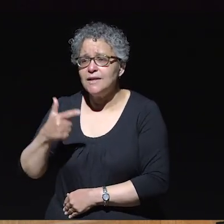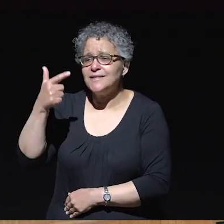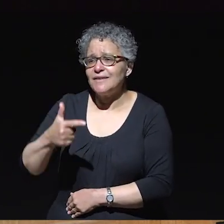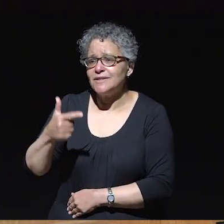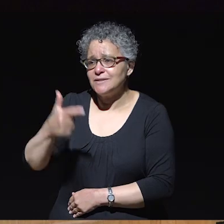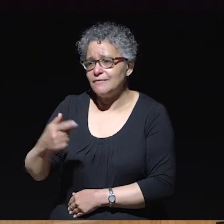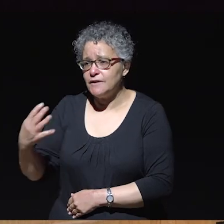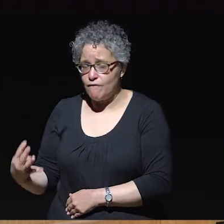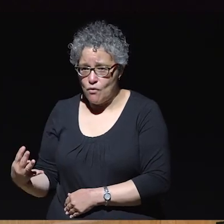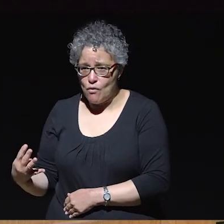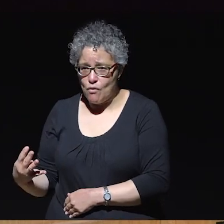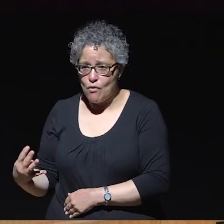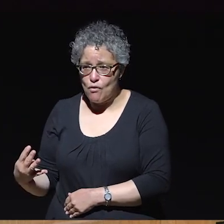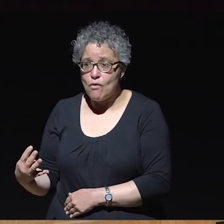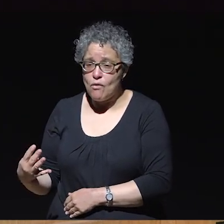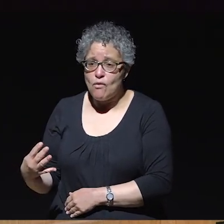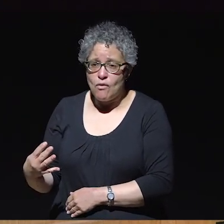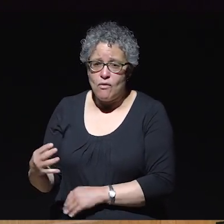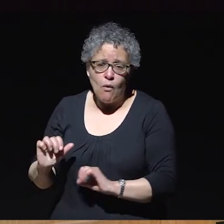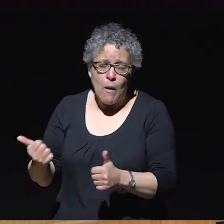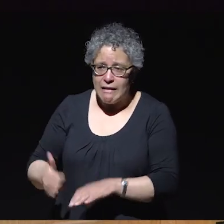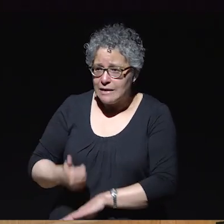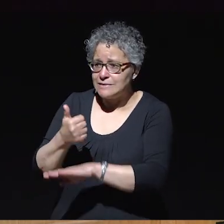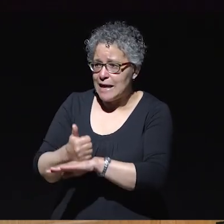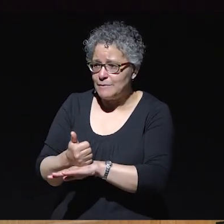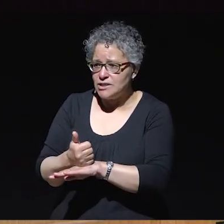He's really established himself during the 15 years he was in Bath,